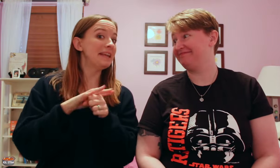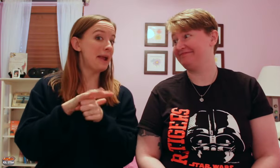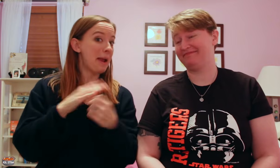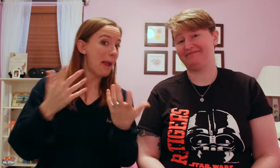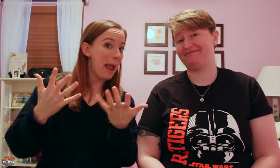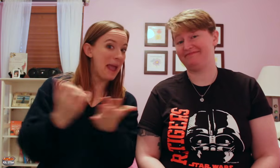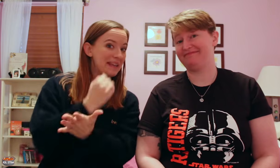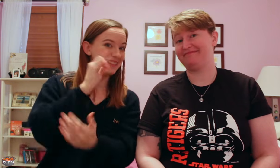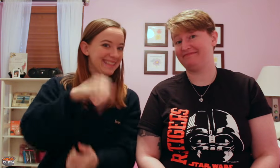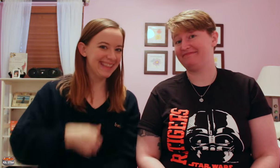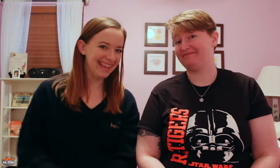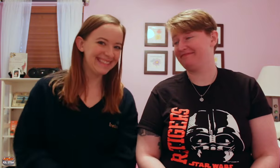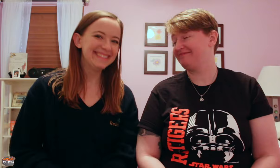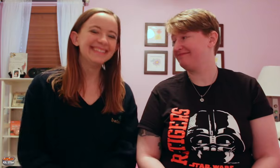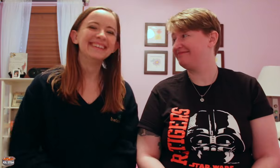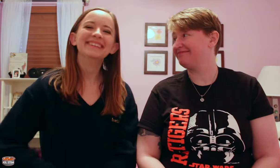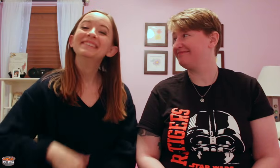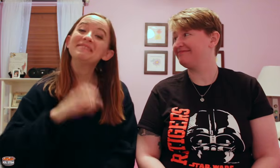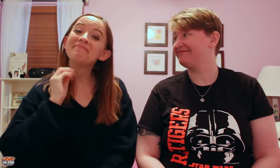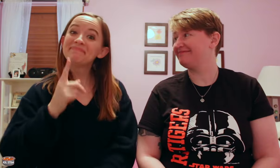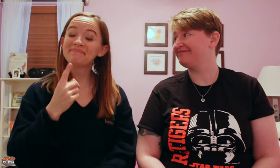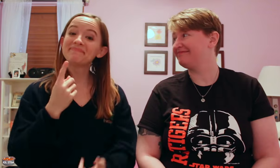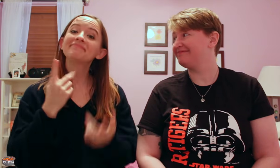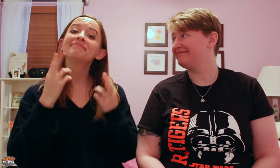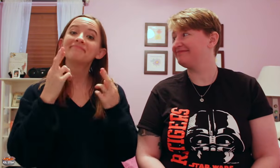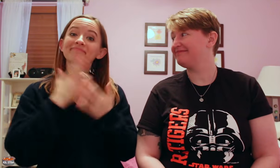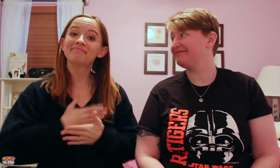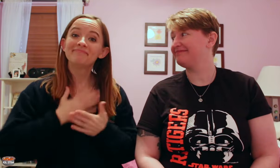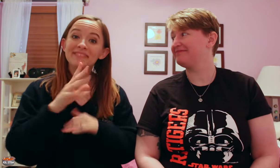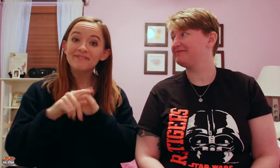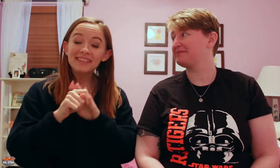[Jill] Definitely if you're in the RIT aread, try that out!